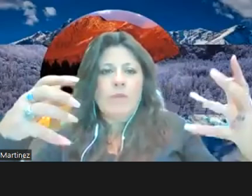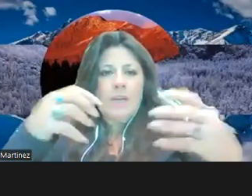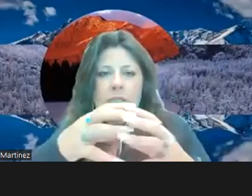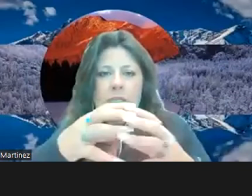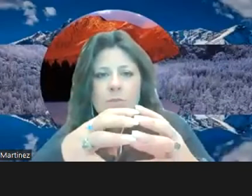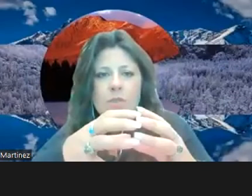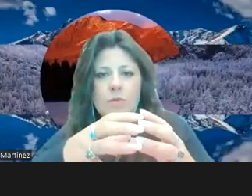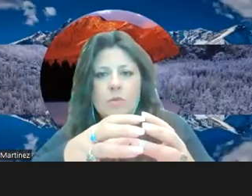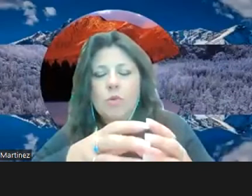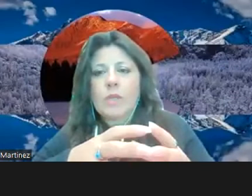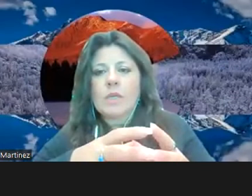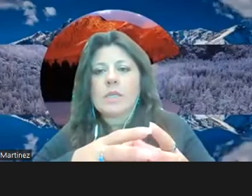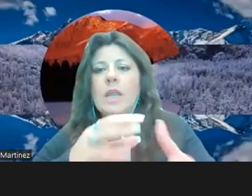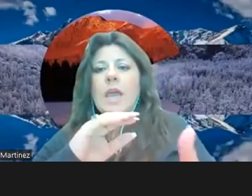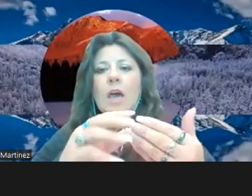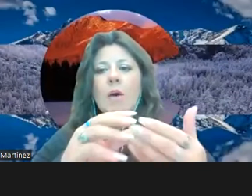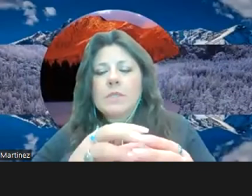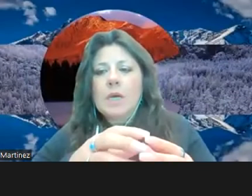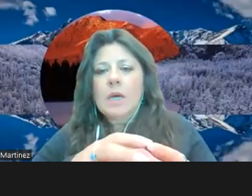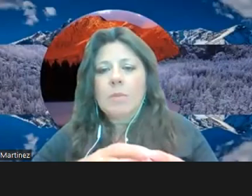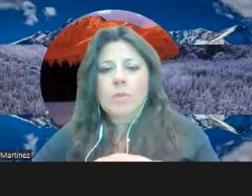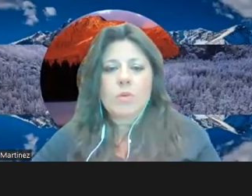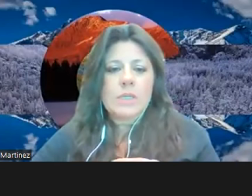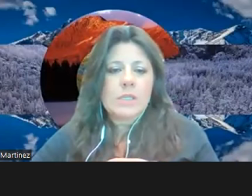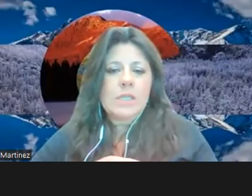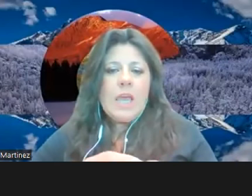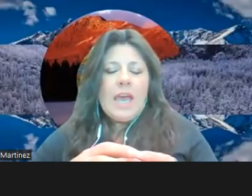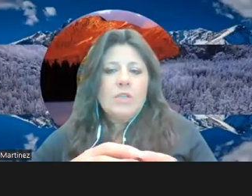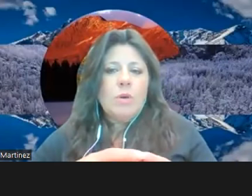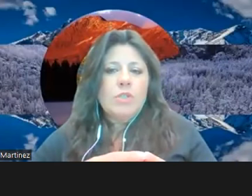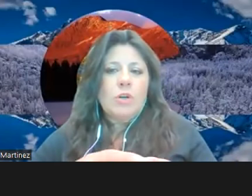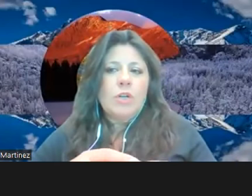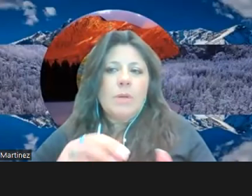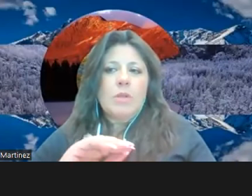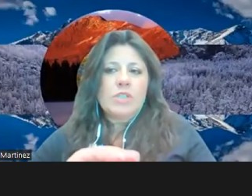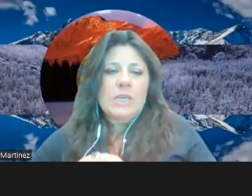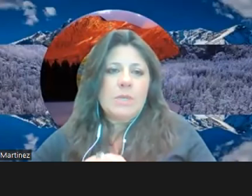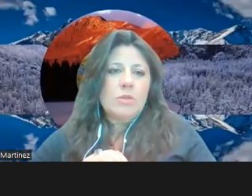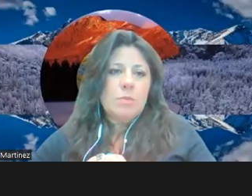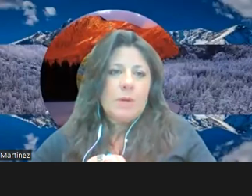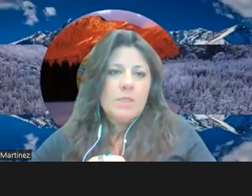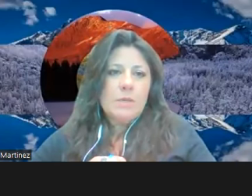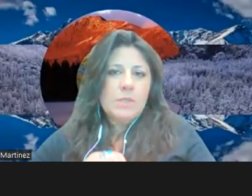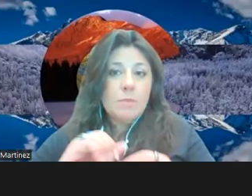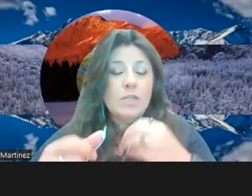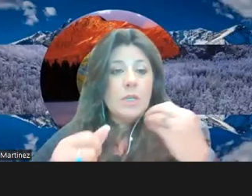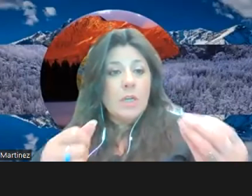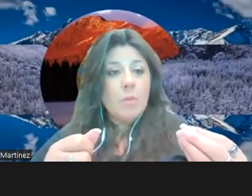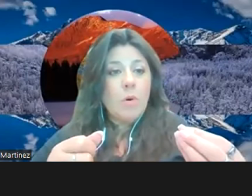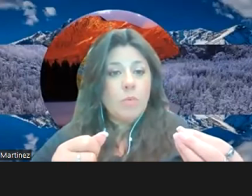It's not for huge amounts of money, because you are going to try to aggregate it, but experience it says that raising $500 or thousand dollars from car dealerships, thanks, big box stores, whoever, it's easy. It's typically not a major problem, as long as you articulate how you are going to use and to some degree, explain to people the advantages of that. All the money you are going to raise stays local and honestly, that is the sort of thing that we need, like okay, you are going to spend this money here, you are going to use it here, terrific, I like that a lot better than going somewhere else with it.